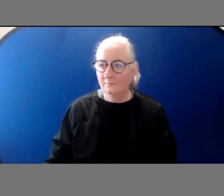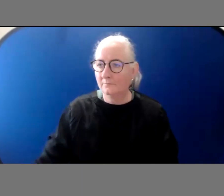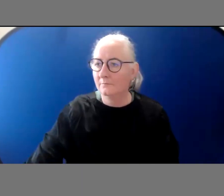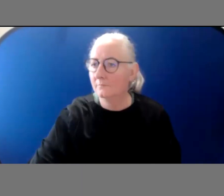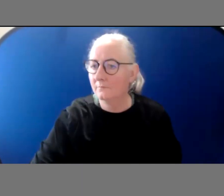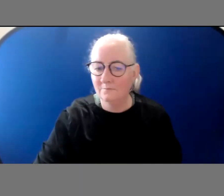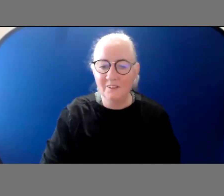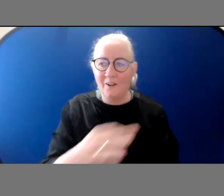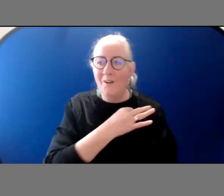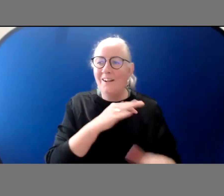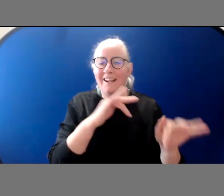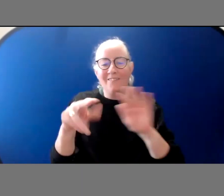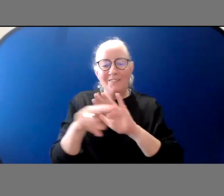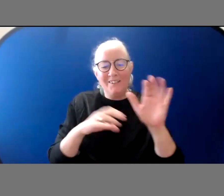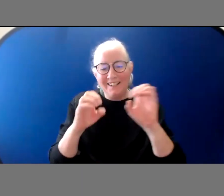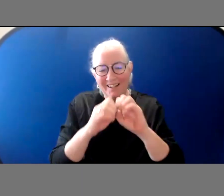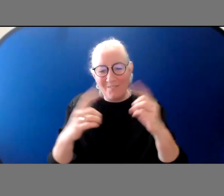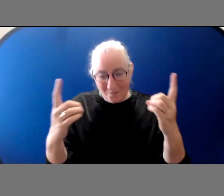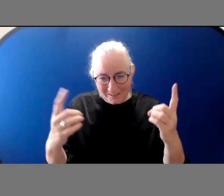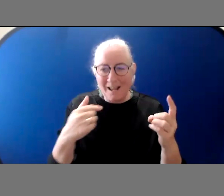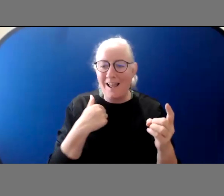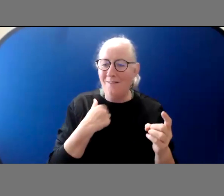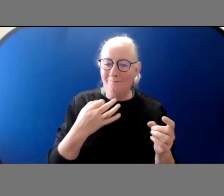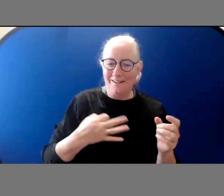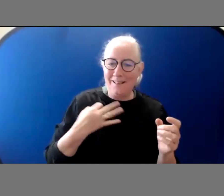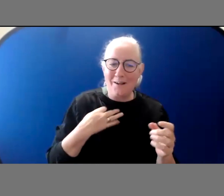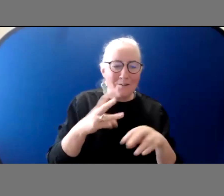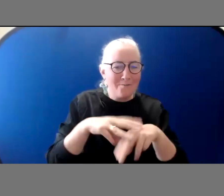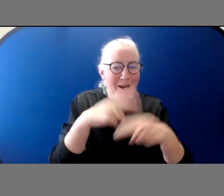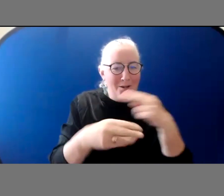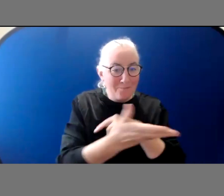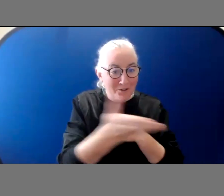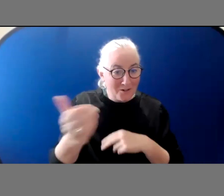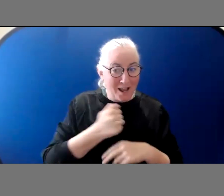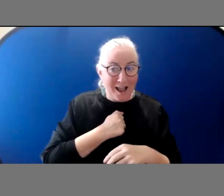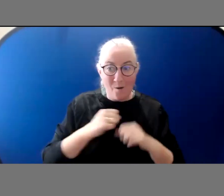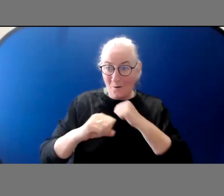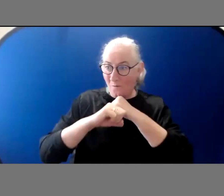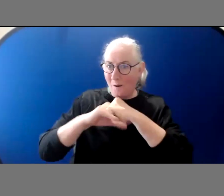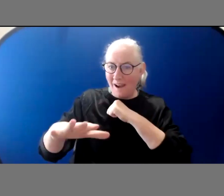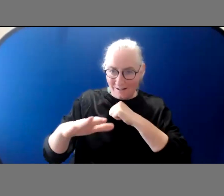Good afternoon everyone I'm delighted to welcome you to our webinar on Welcoming all: